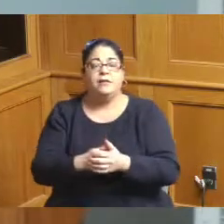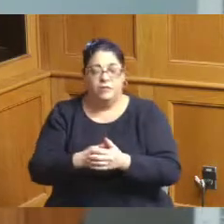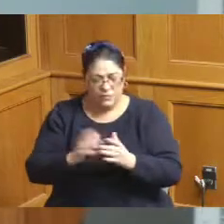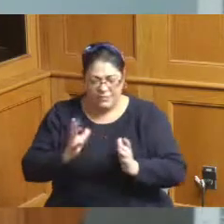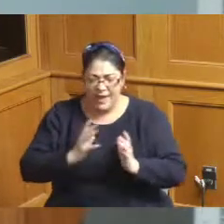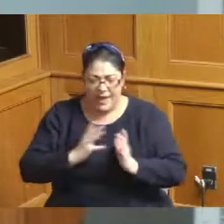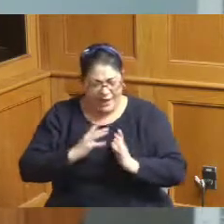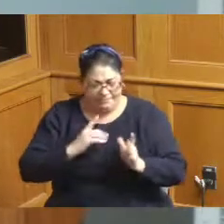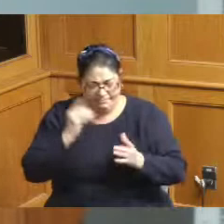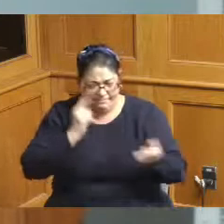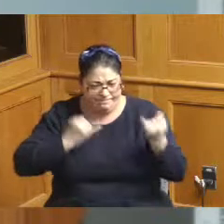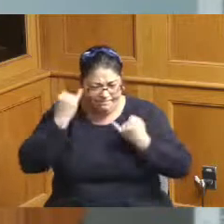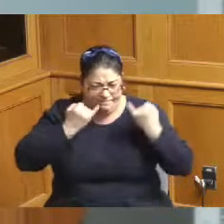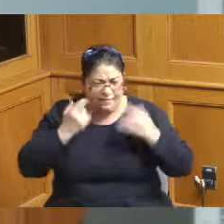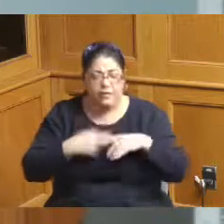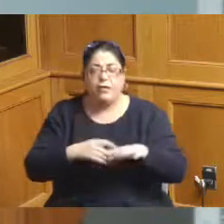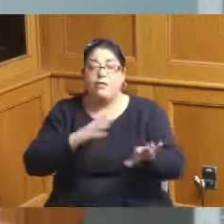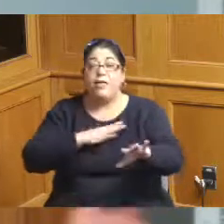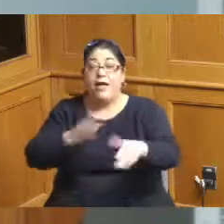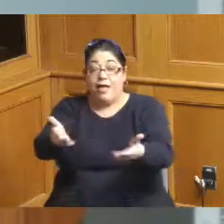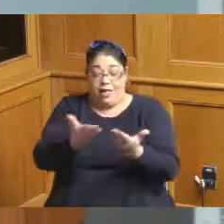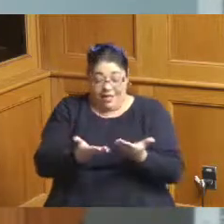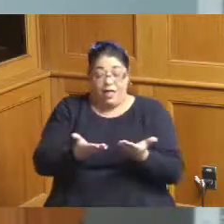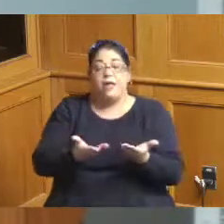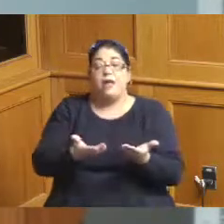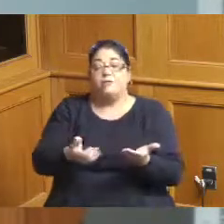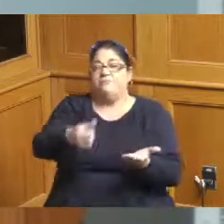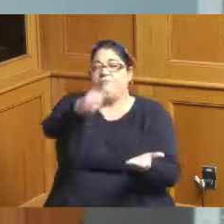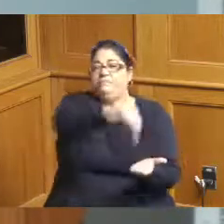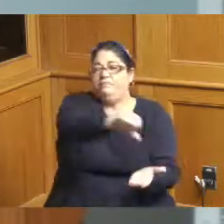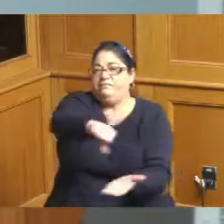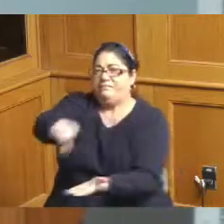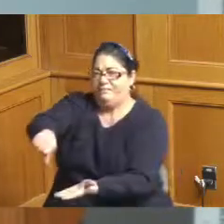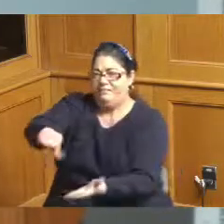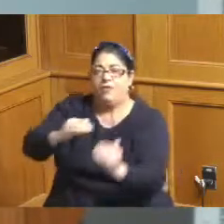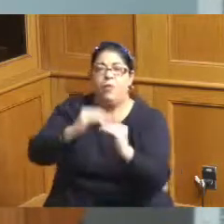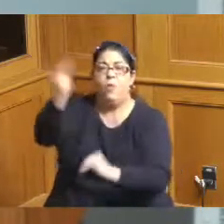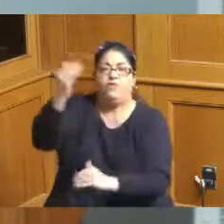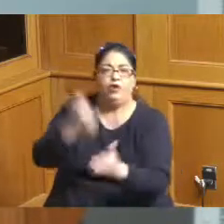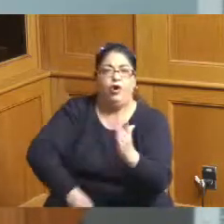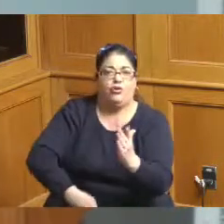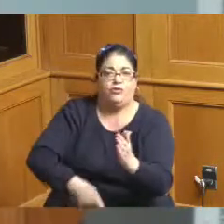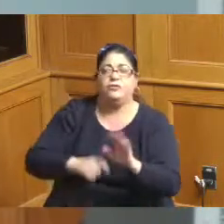per Ohio Revised Code and then we can go ahead and proceed with with chapter two if you will